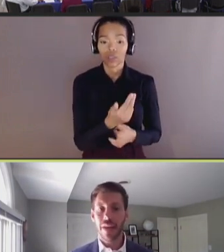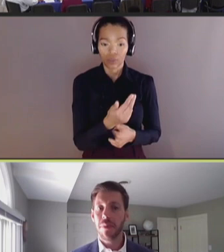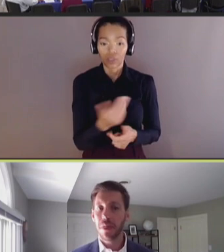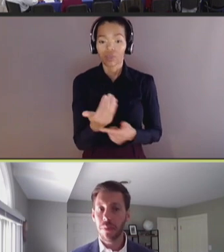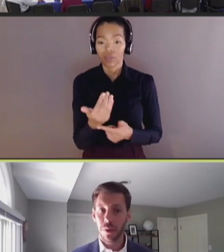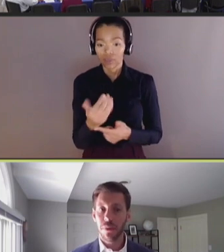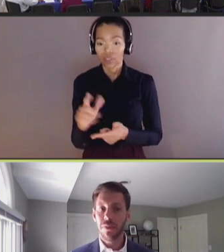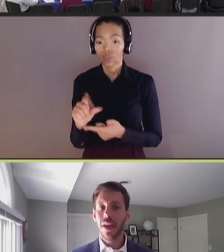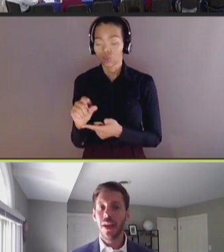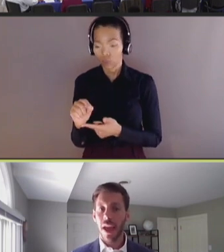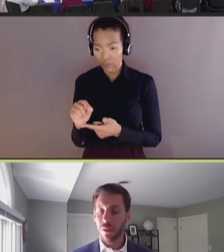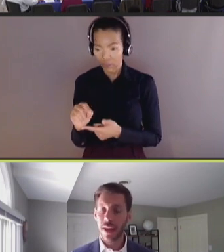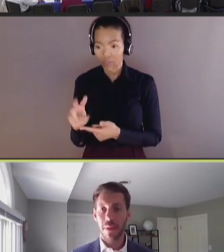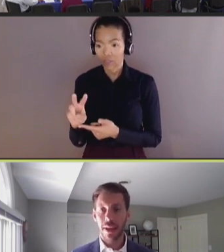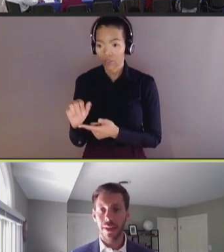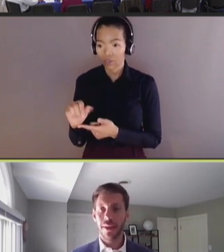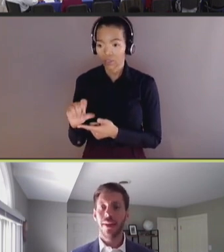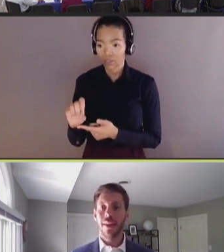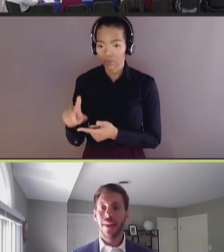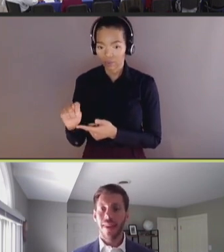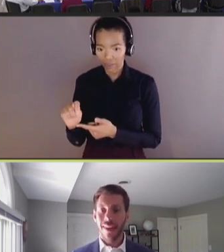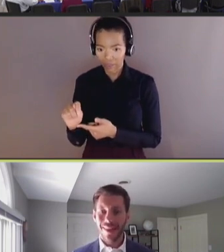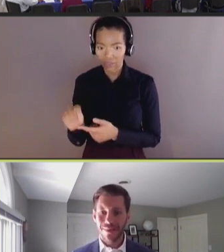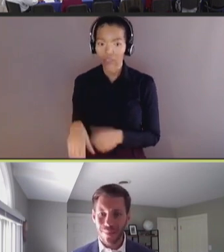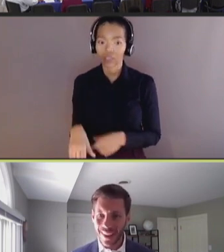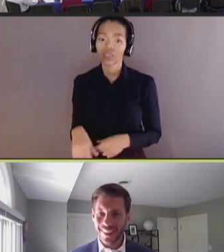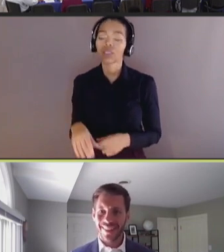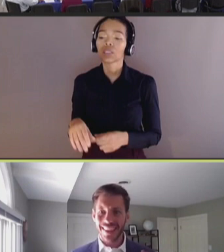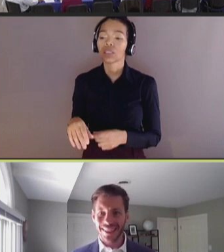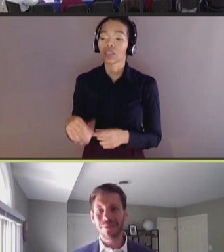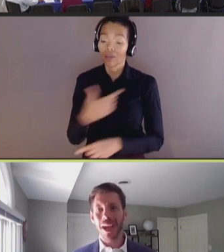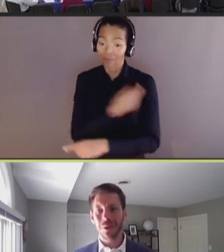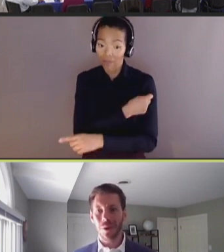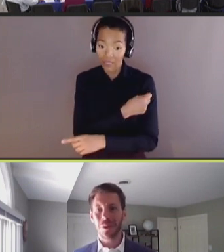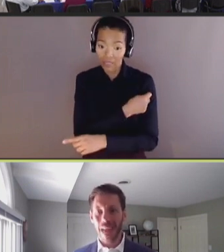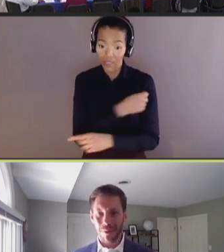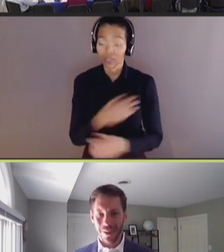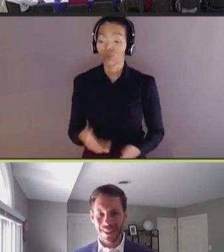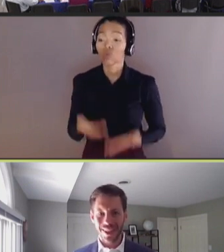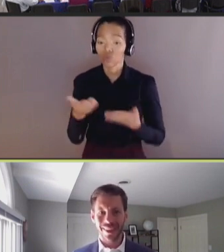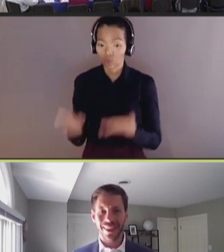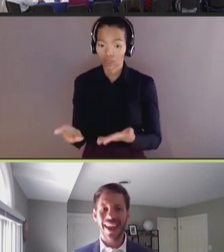have been approved and recommended. But they sometimes overlap with each other,